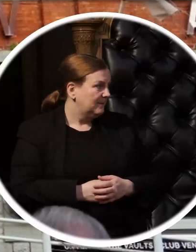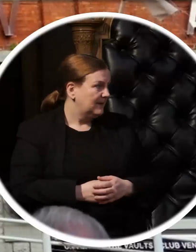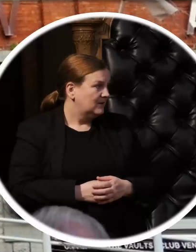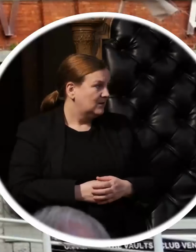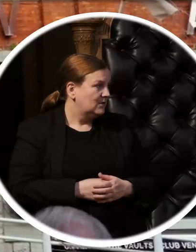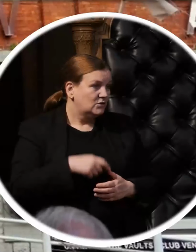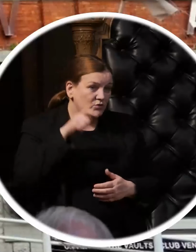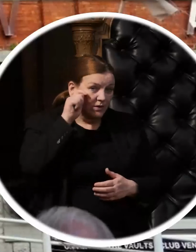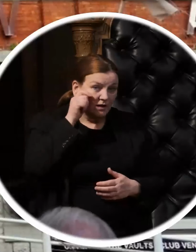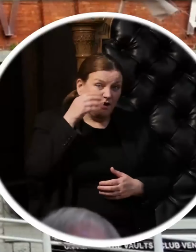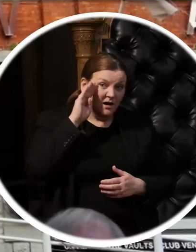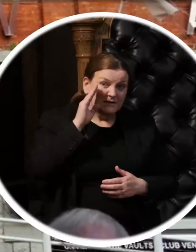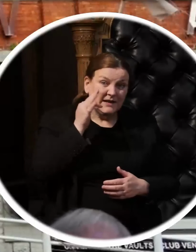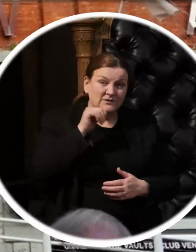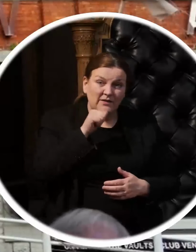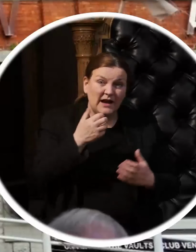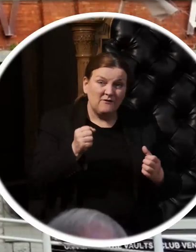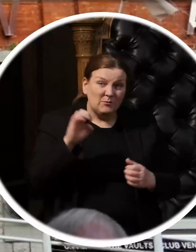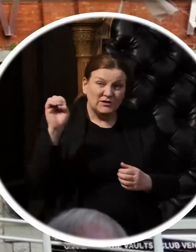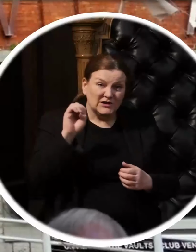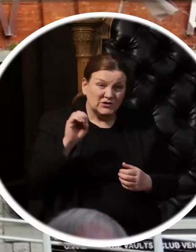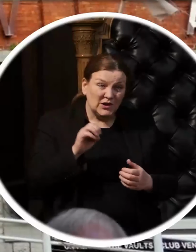you know, if we didn't have the British, we never would have had the railways.